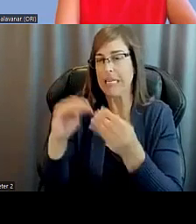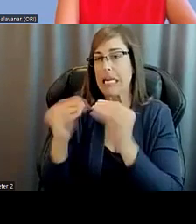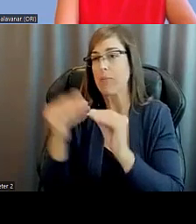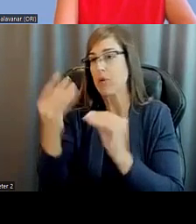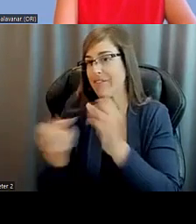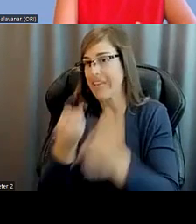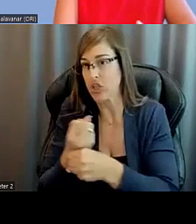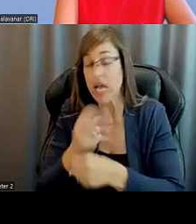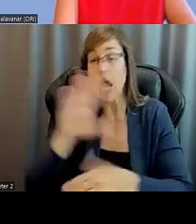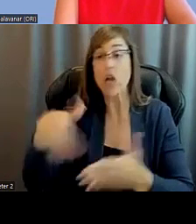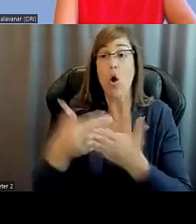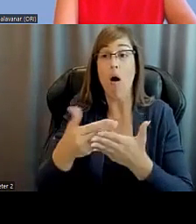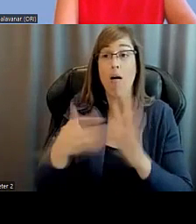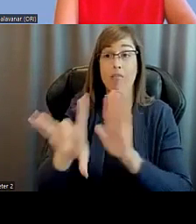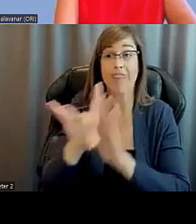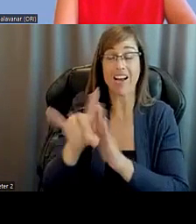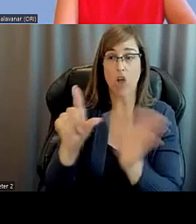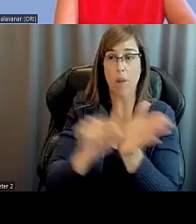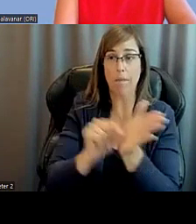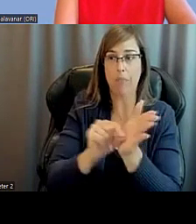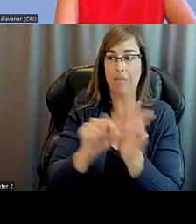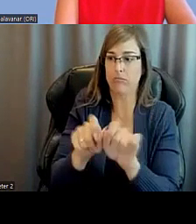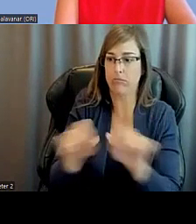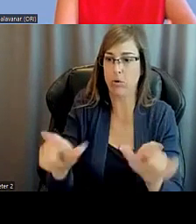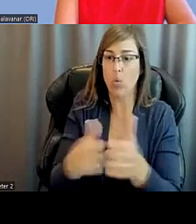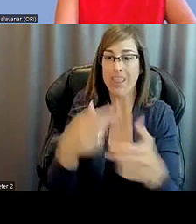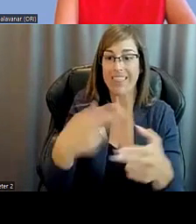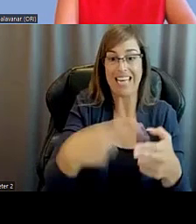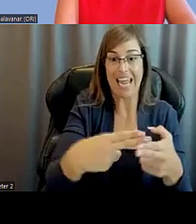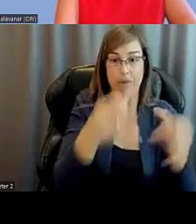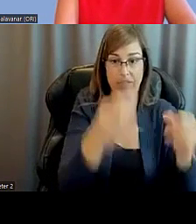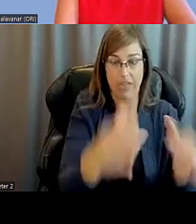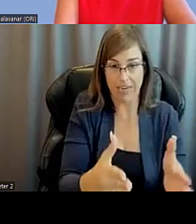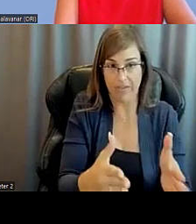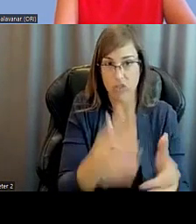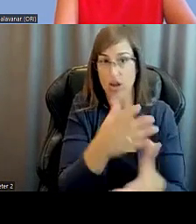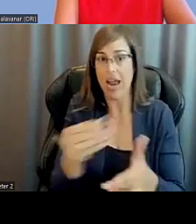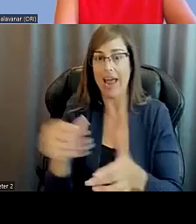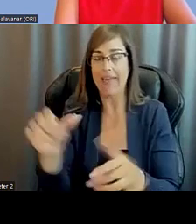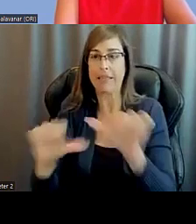with the name of the individual and the science and the .. what literature was effected,